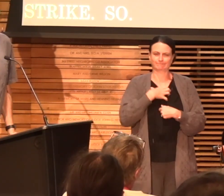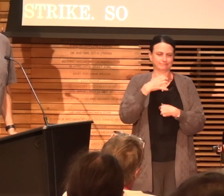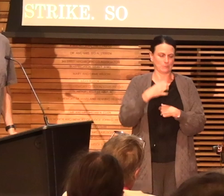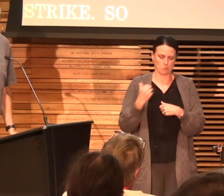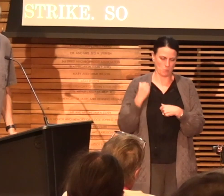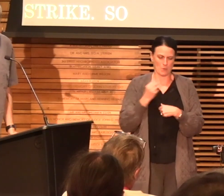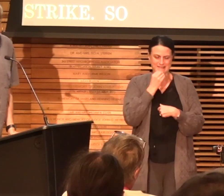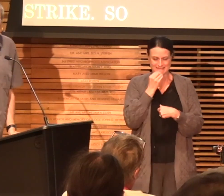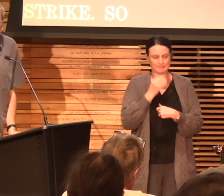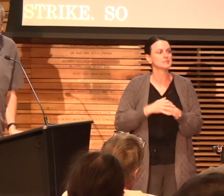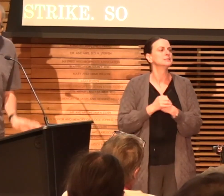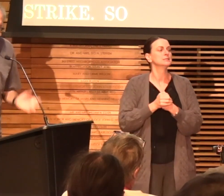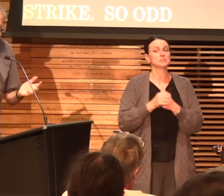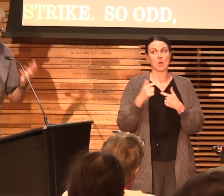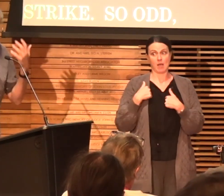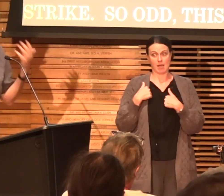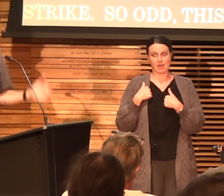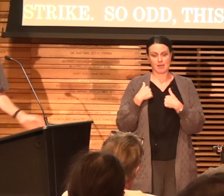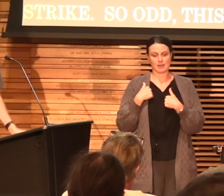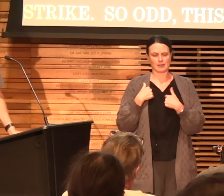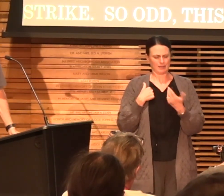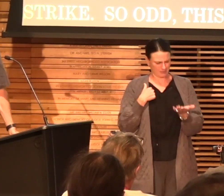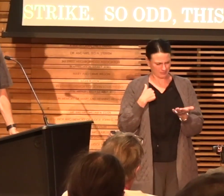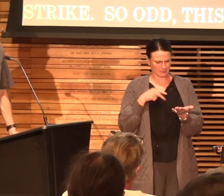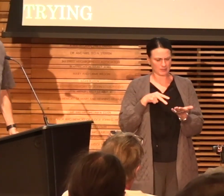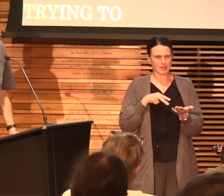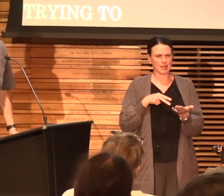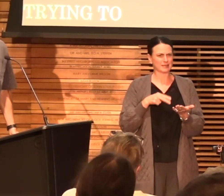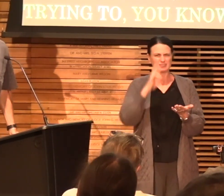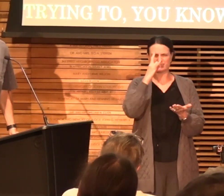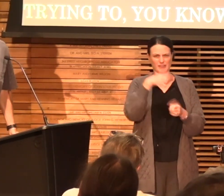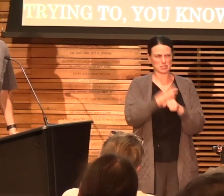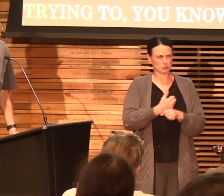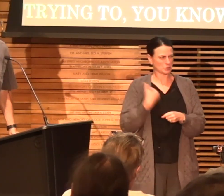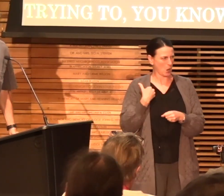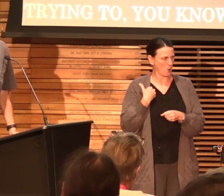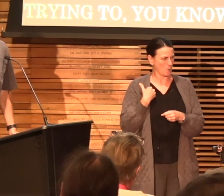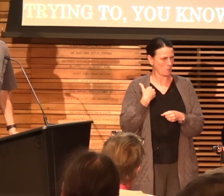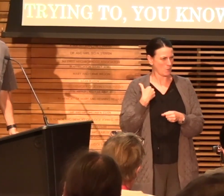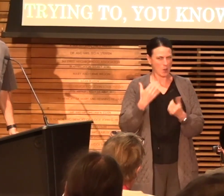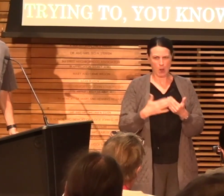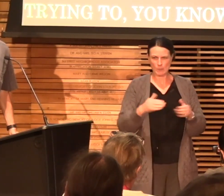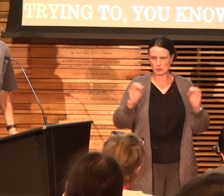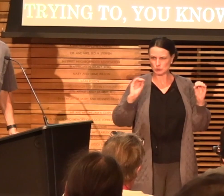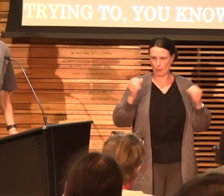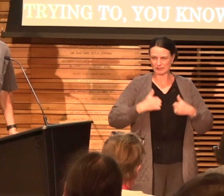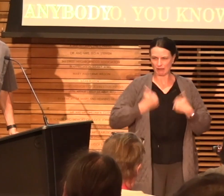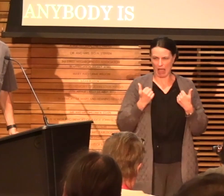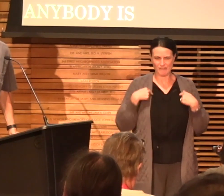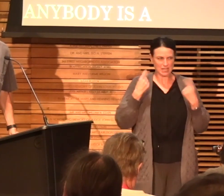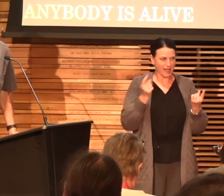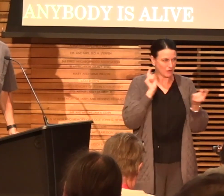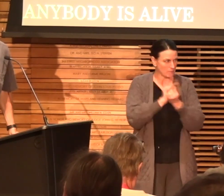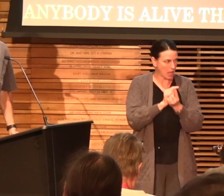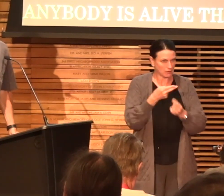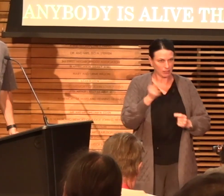So this's where I come in. I'm trying to, you know, it's 70 years ago. Hardly anybody's alive that ever met Helen Keller,